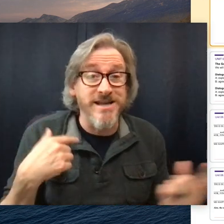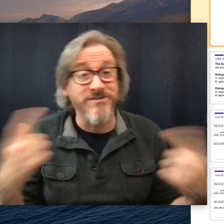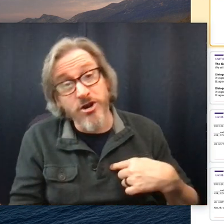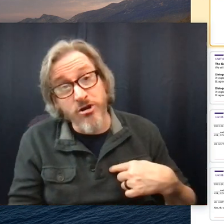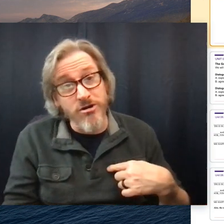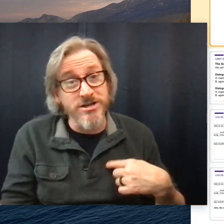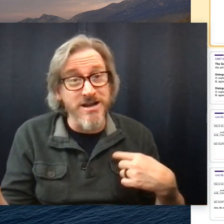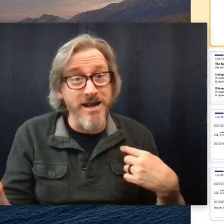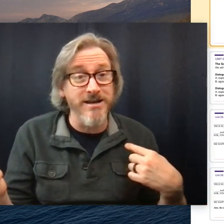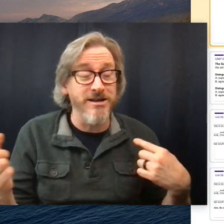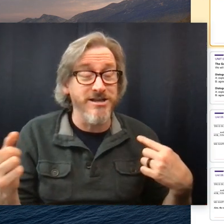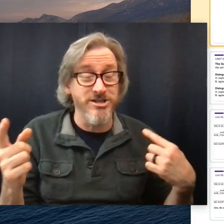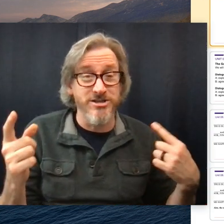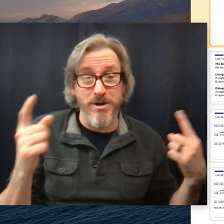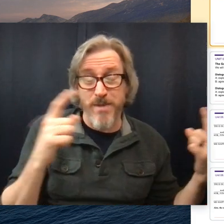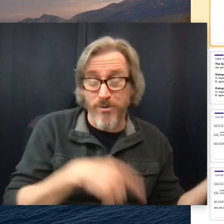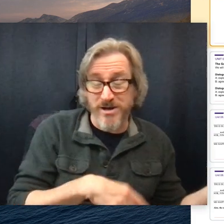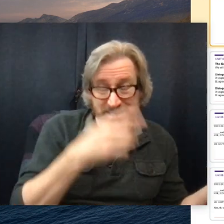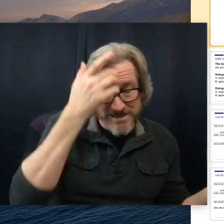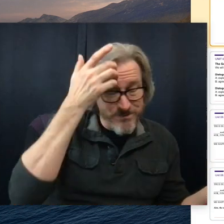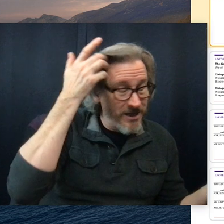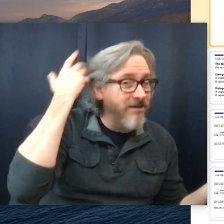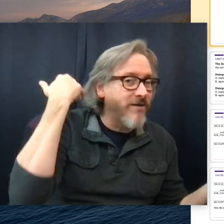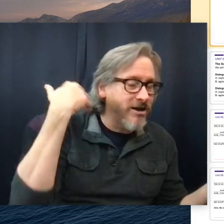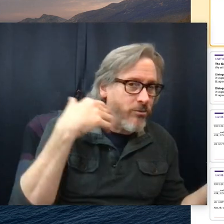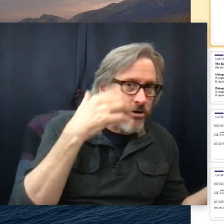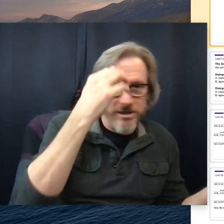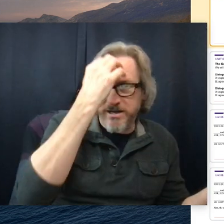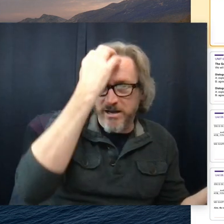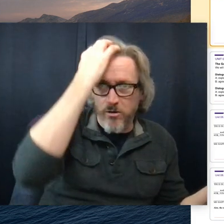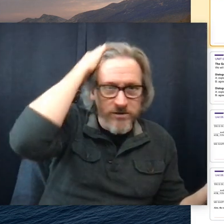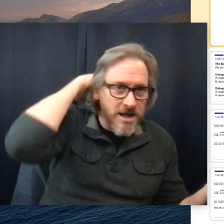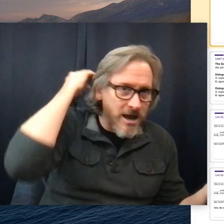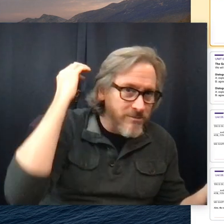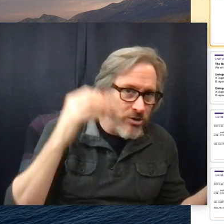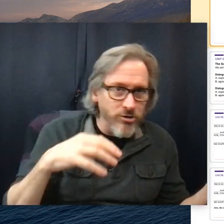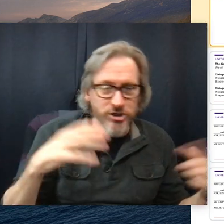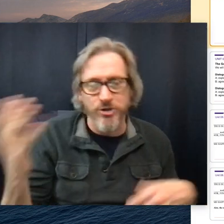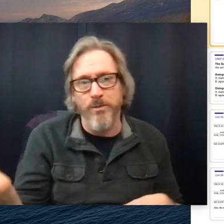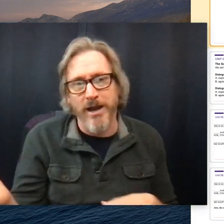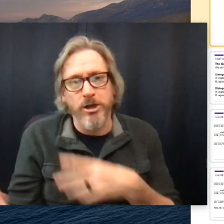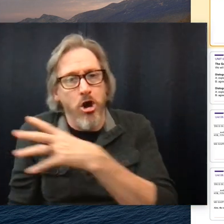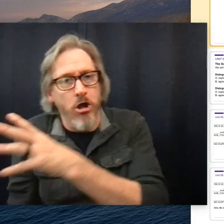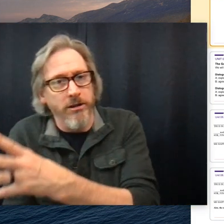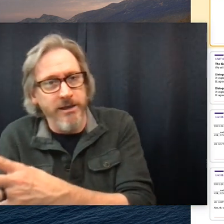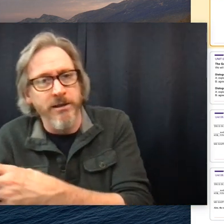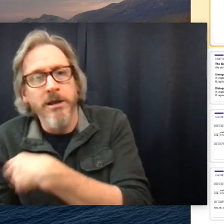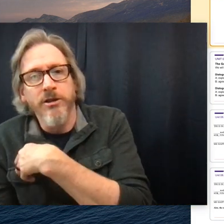to have dinner tonight but my boss asked me if I could work overtime so do you mind calling the